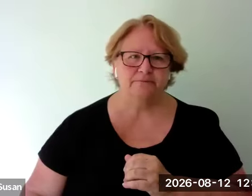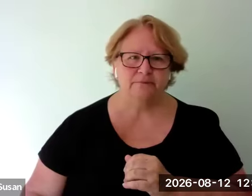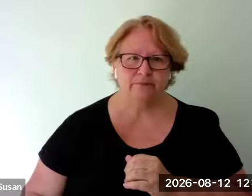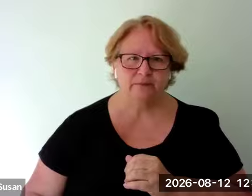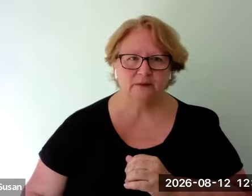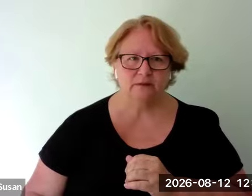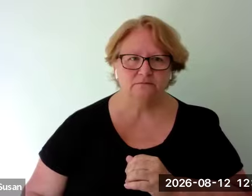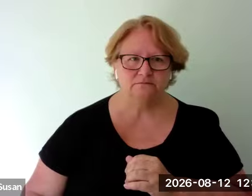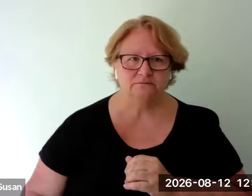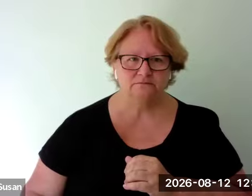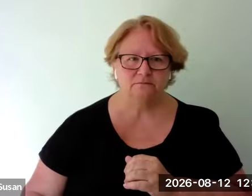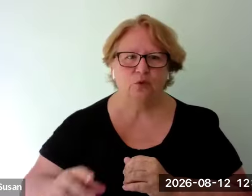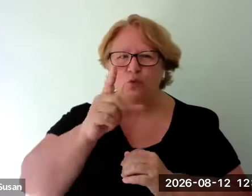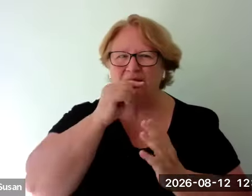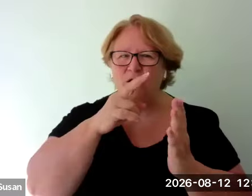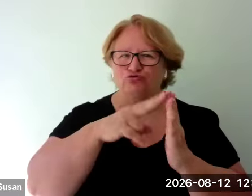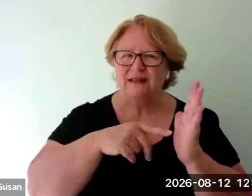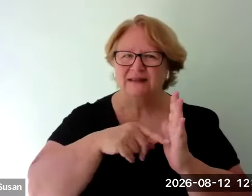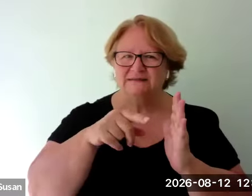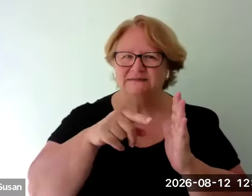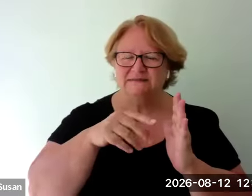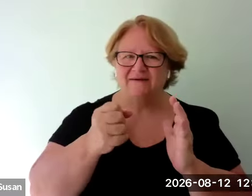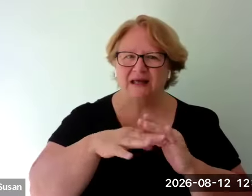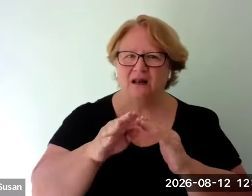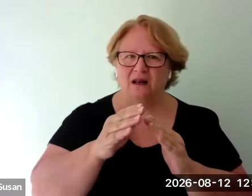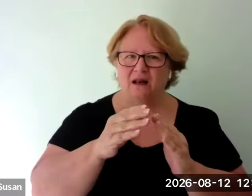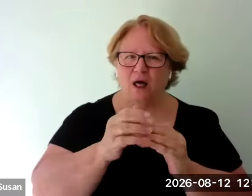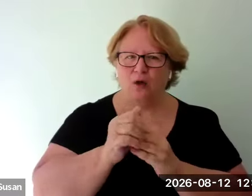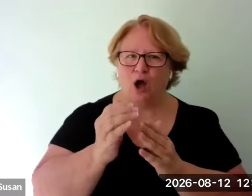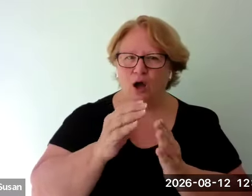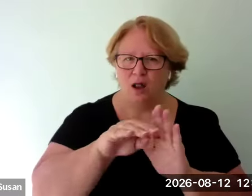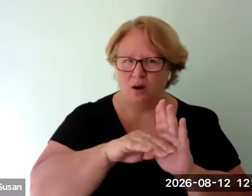detail around the assessment criteria. And so as I was